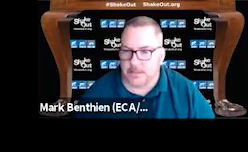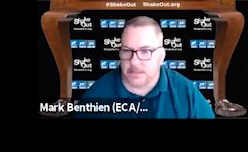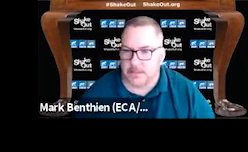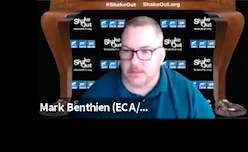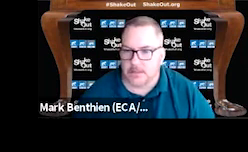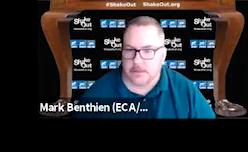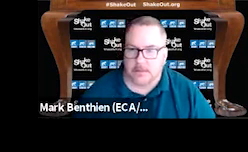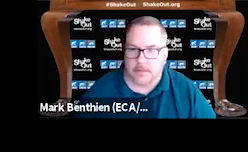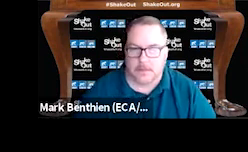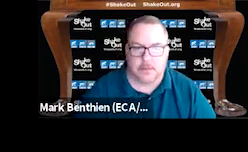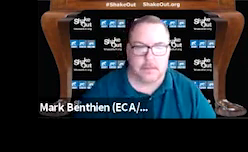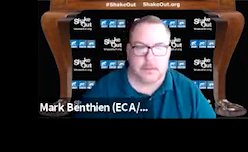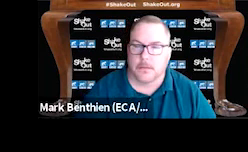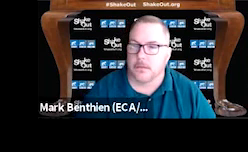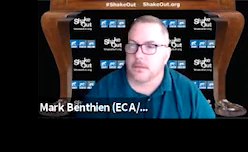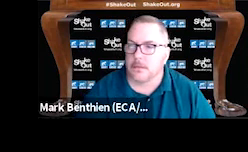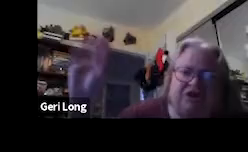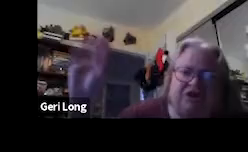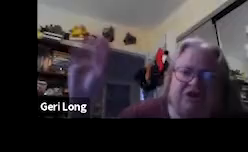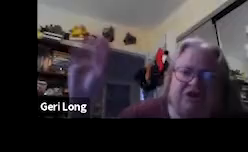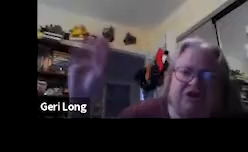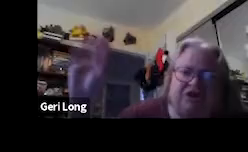Mark Benthien (ECA/SCEC): What other ideas any other ideas from today's presentations.